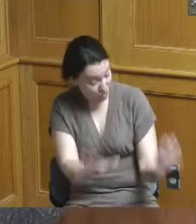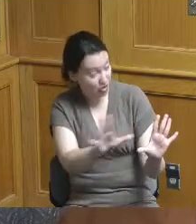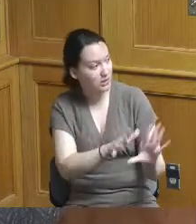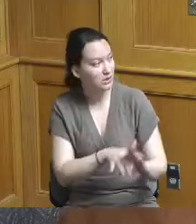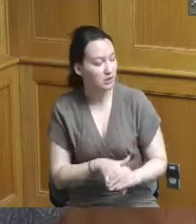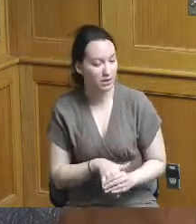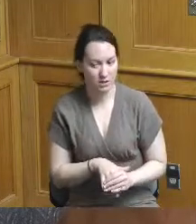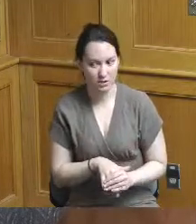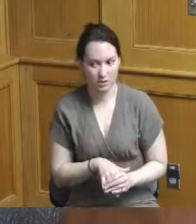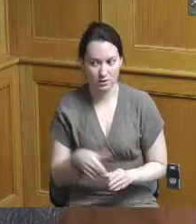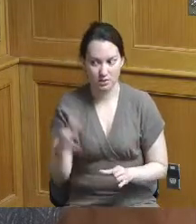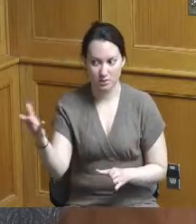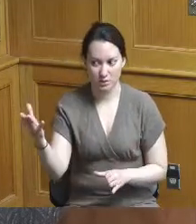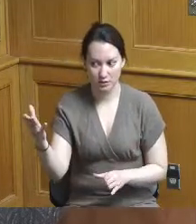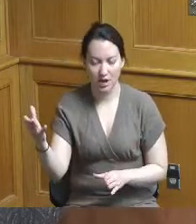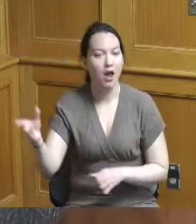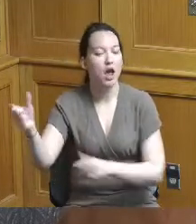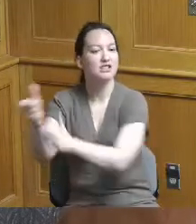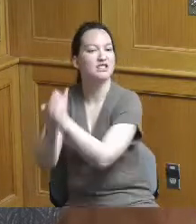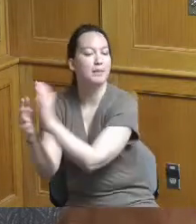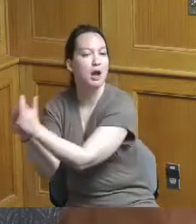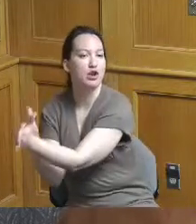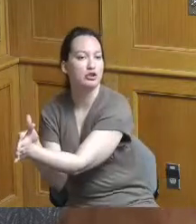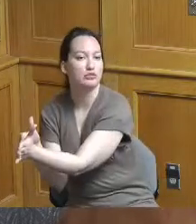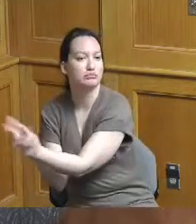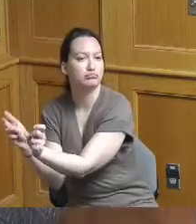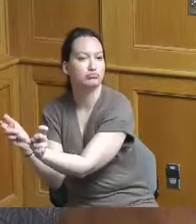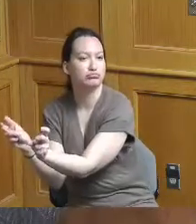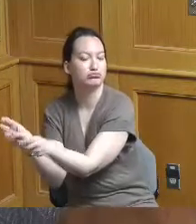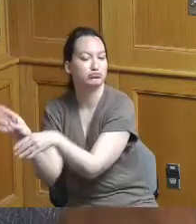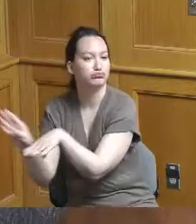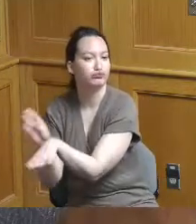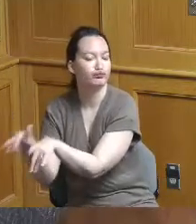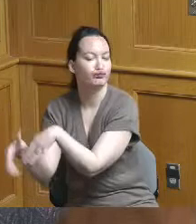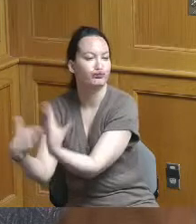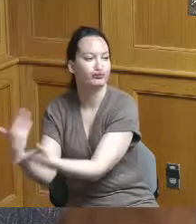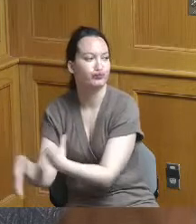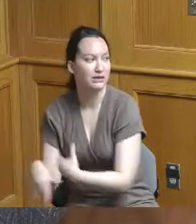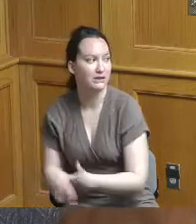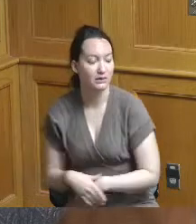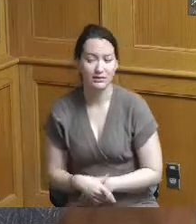then they go get a sub contractors if you will and do their business it says you're identified